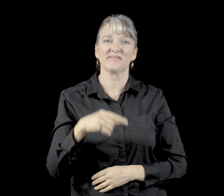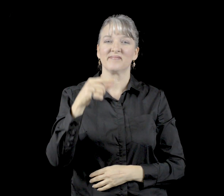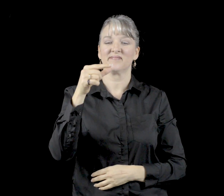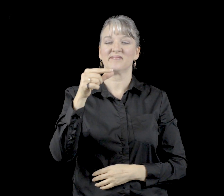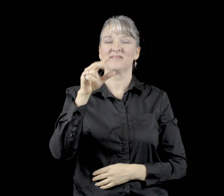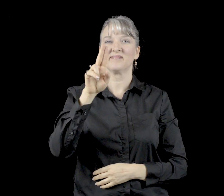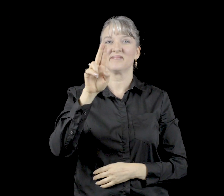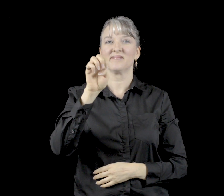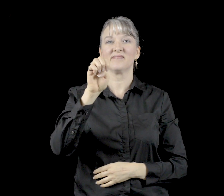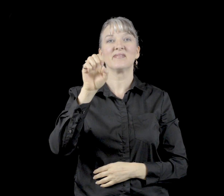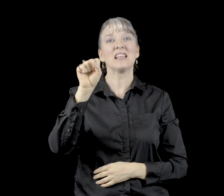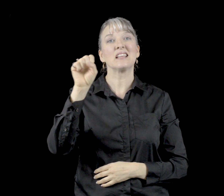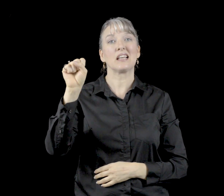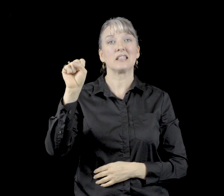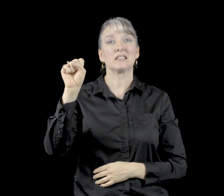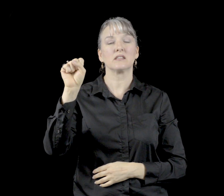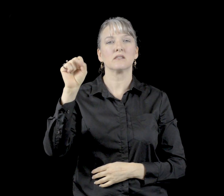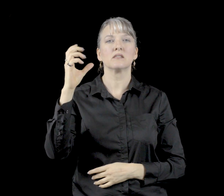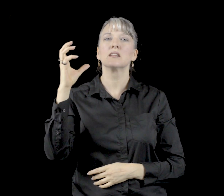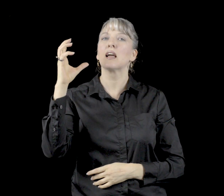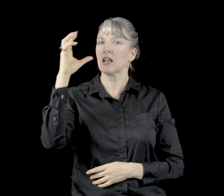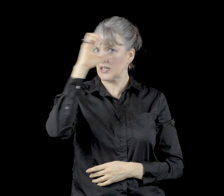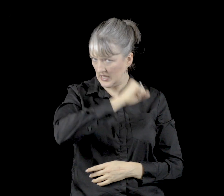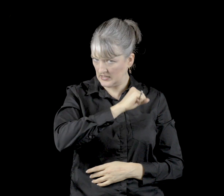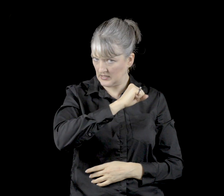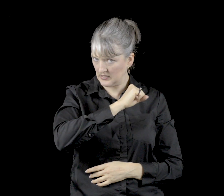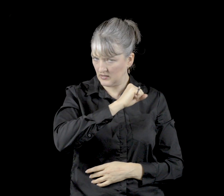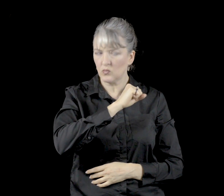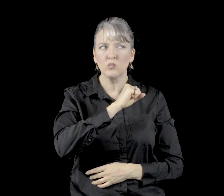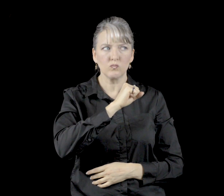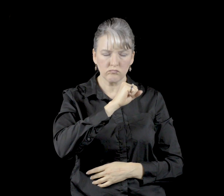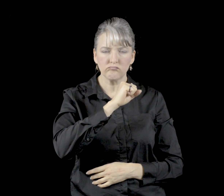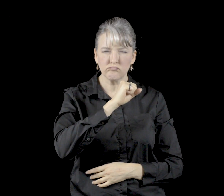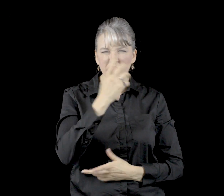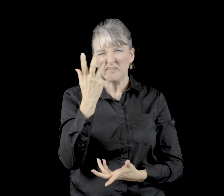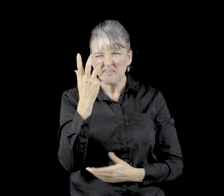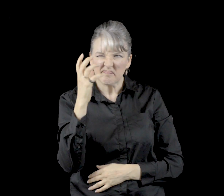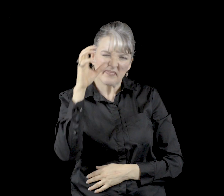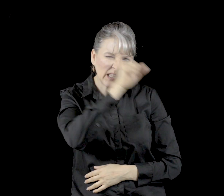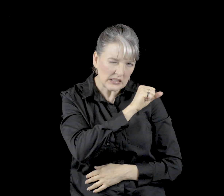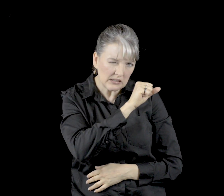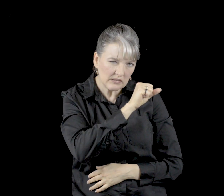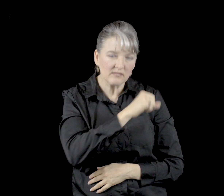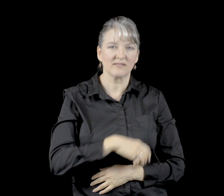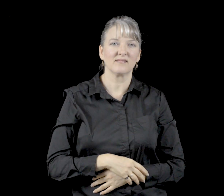G-U-E-S-S Guess Or assumption, belief, hunch...